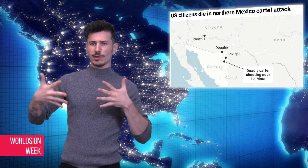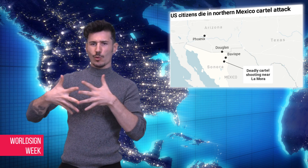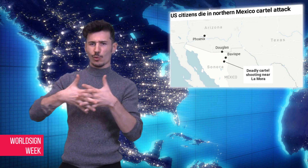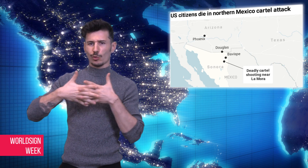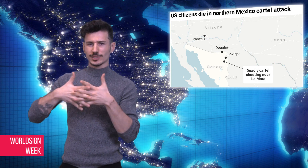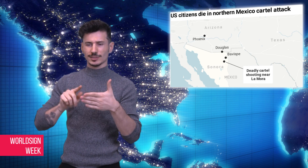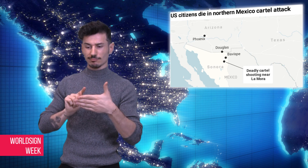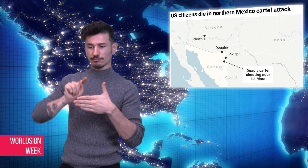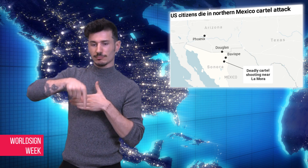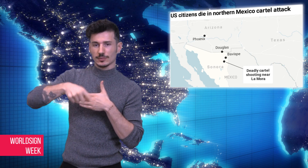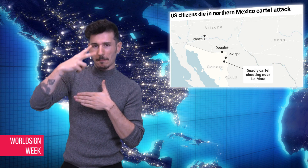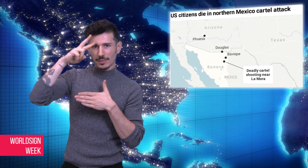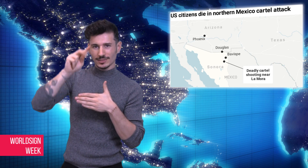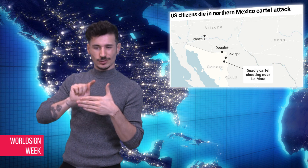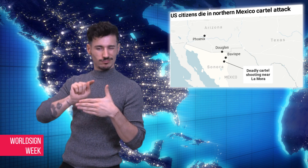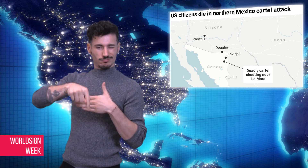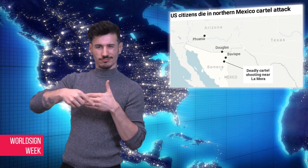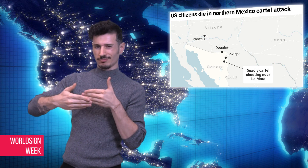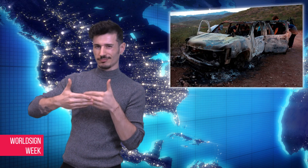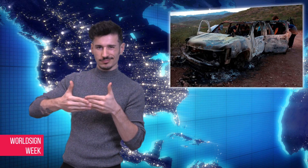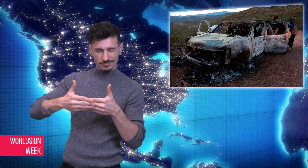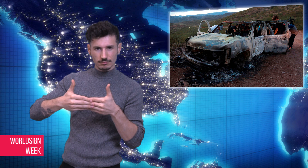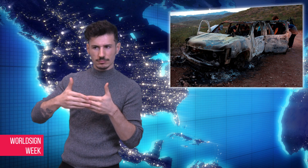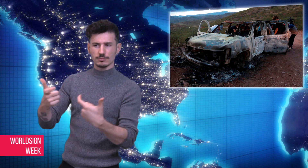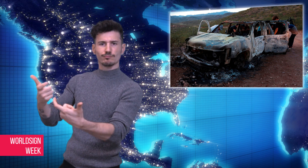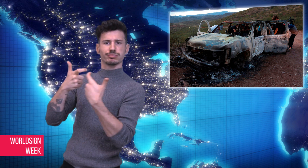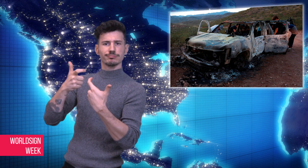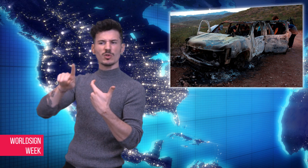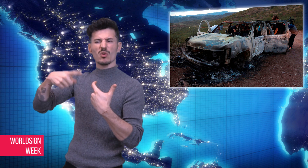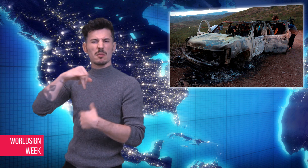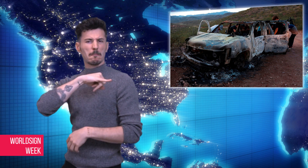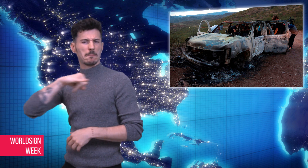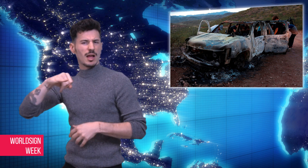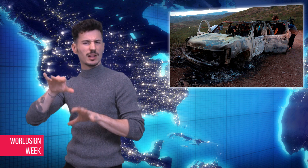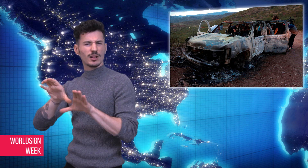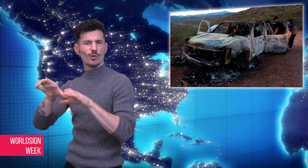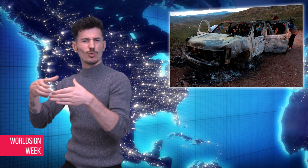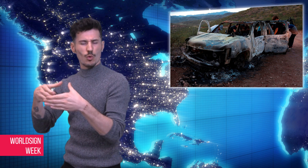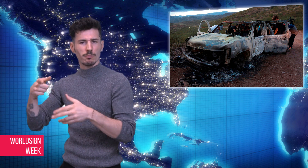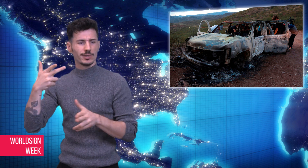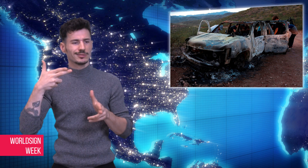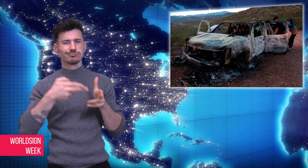visit relatives in Mexico near the US border.